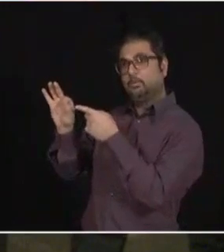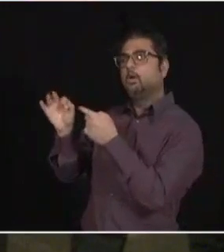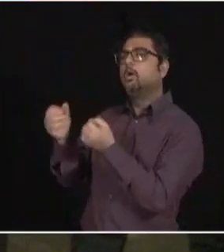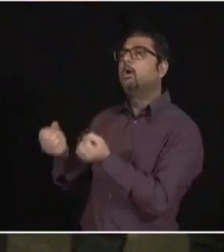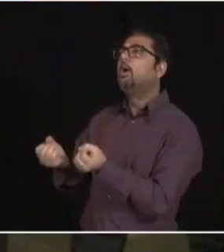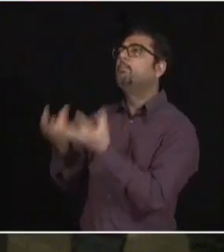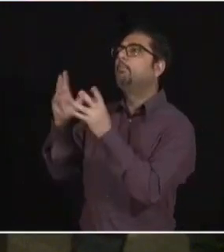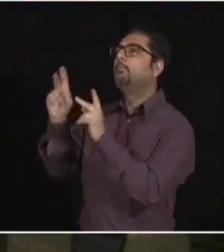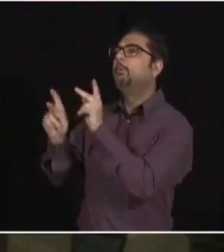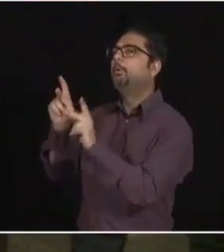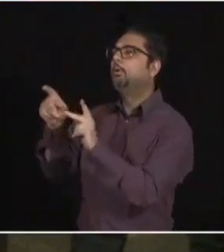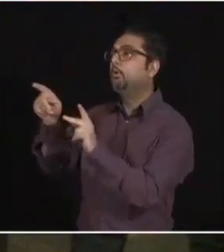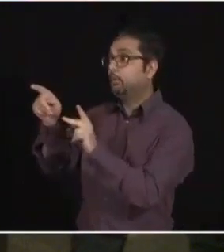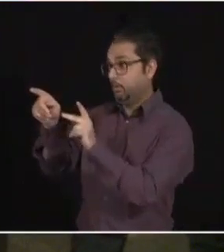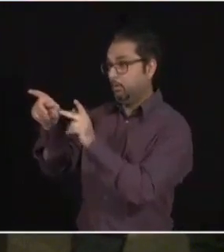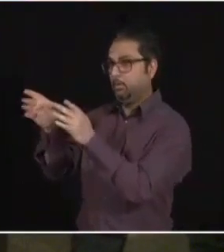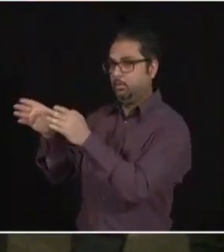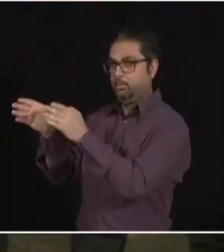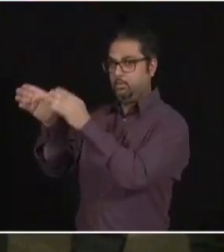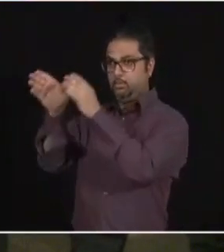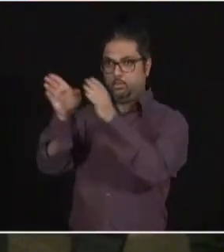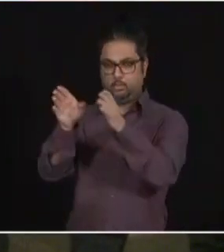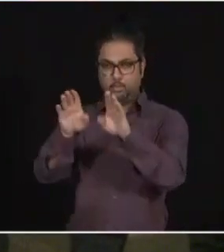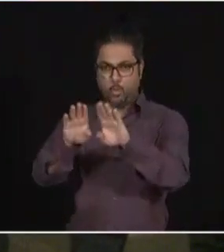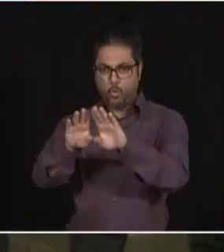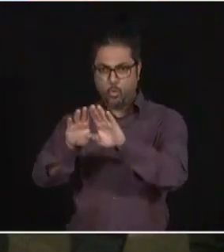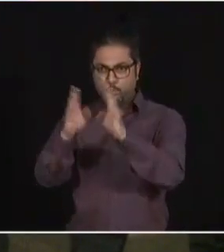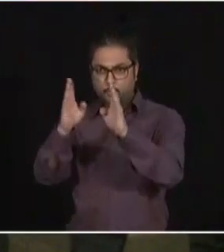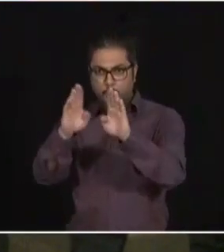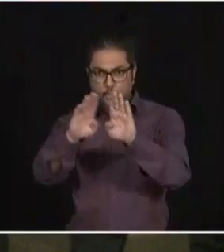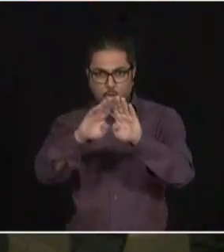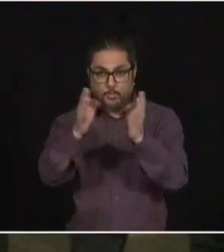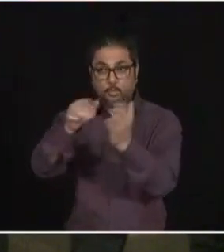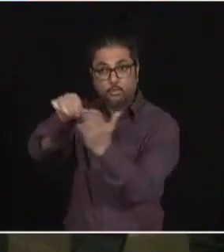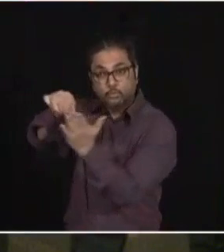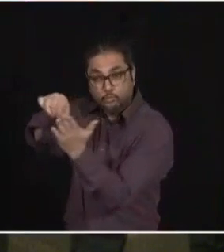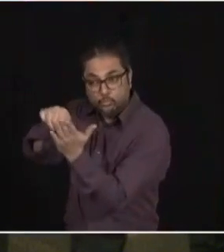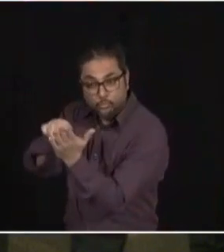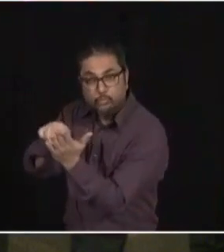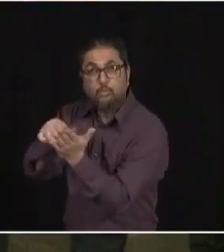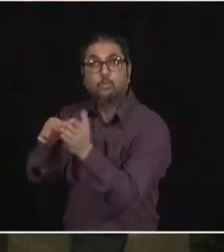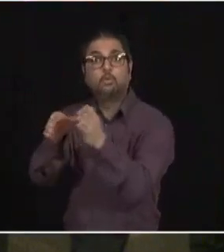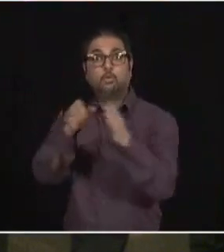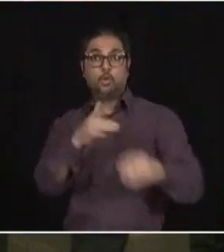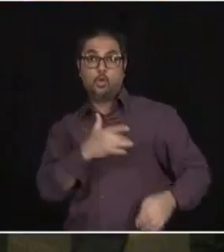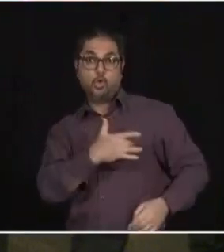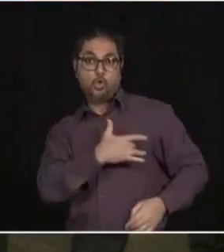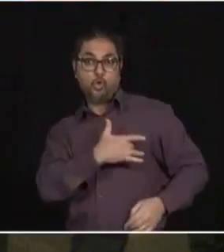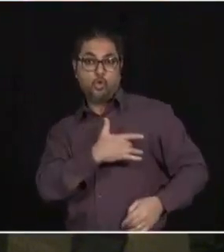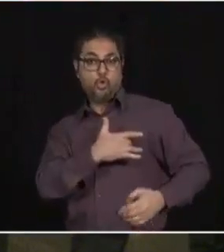admitted to hospital with COVID-19. As we look at balancing that with getting things back to reopening elective surgeries,